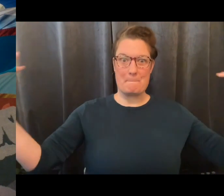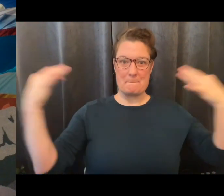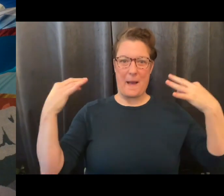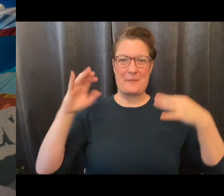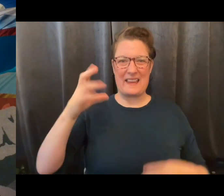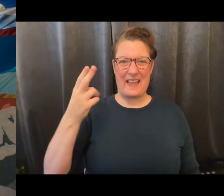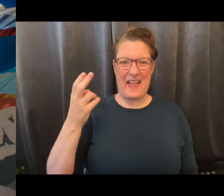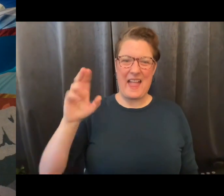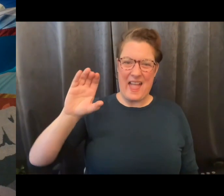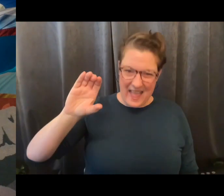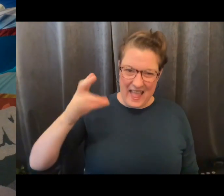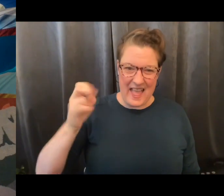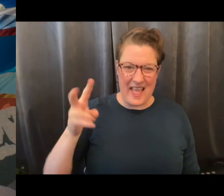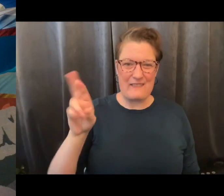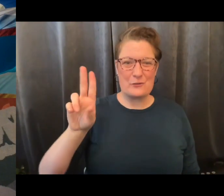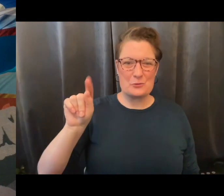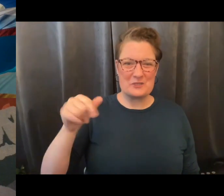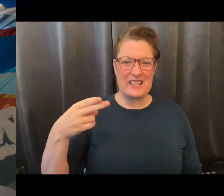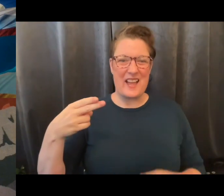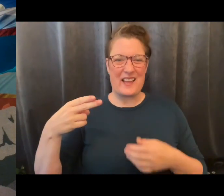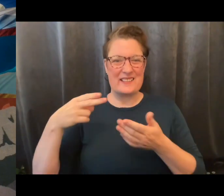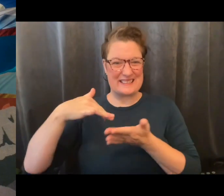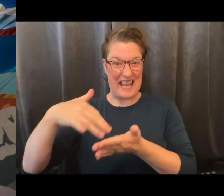Nomy: Yeah. Yeah. Rebekah: And it was your idea to do the podcast.